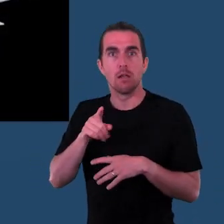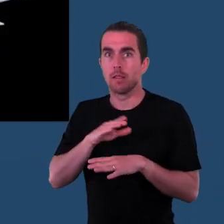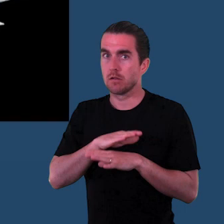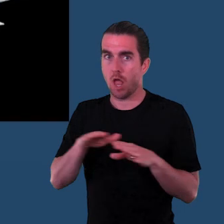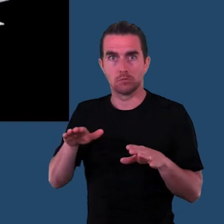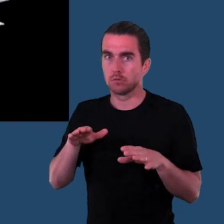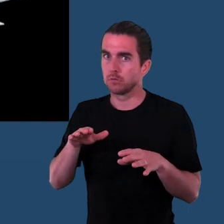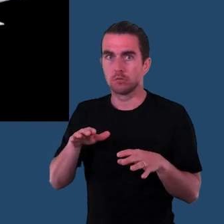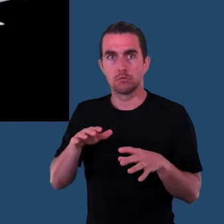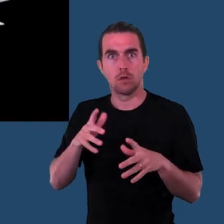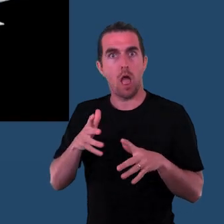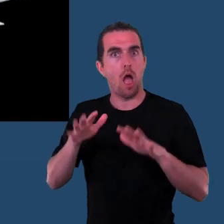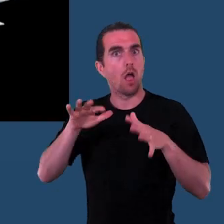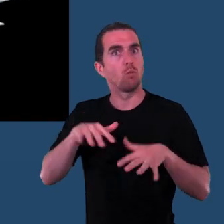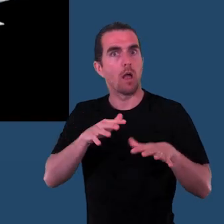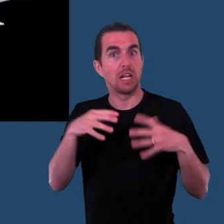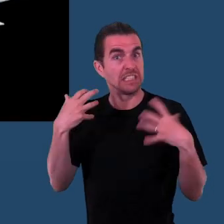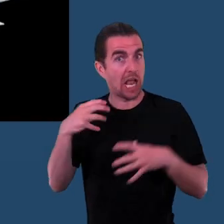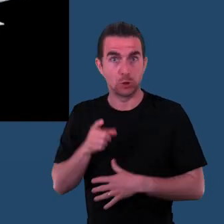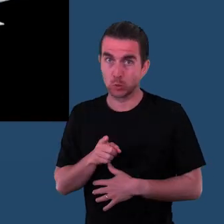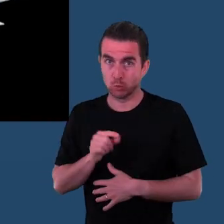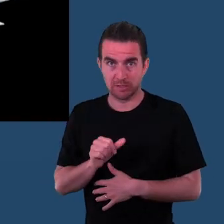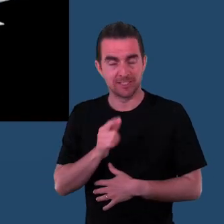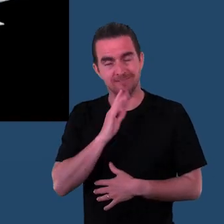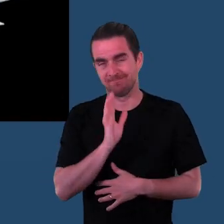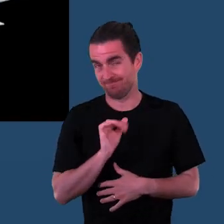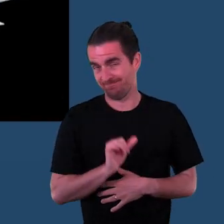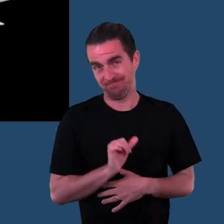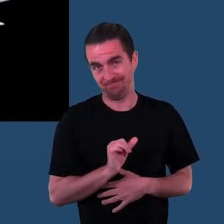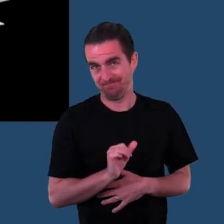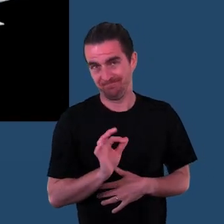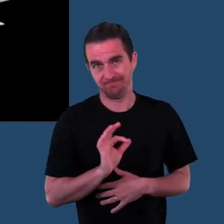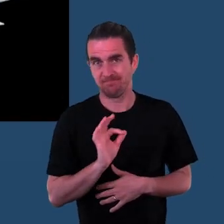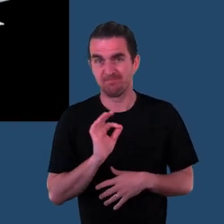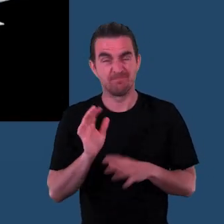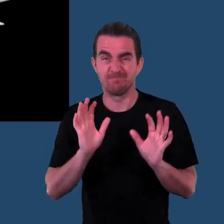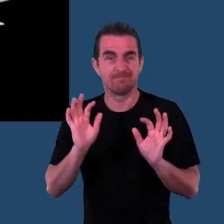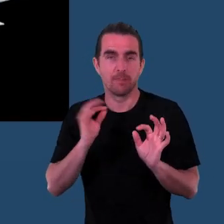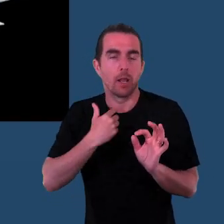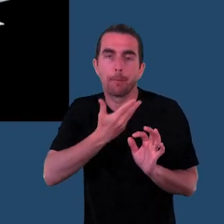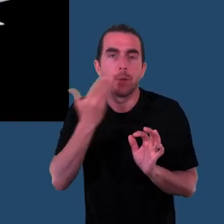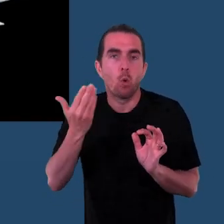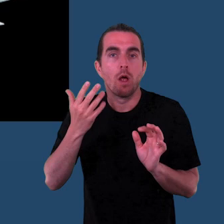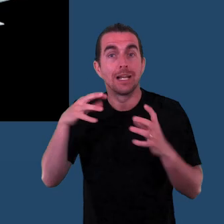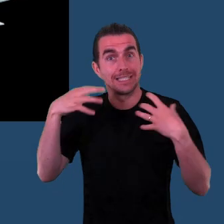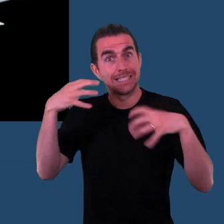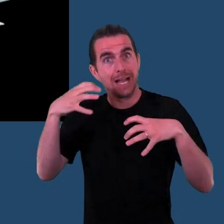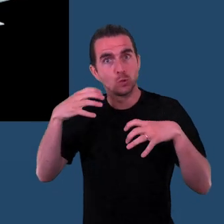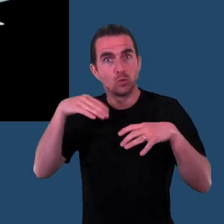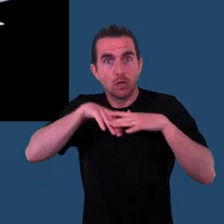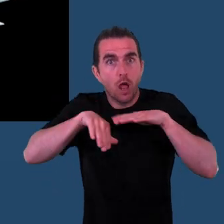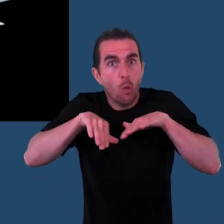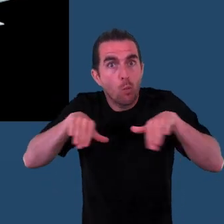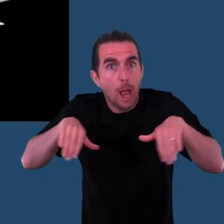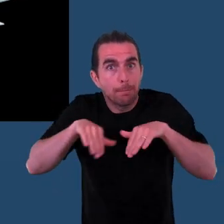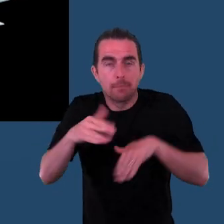not aquatic dinosaurs, right? That's right. There is no such thing as swimming dinosaurs.